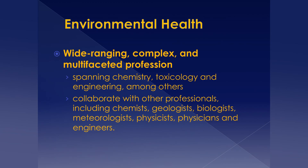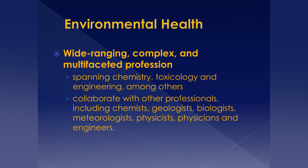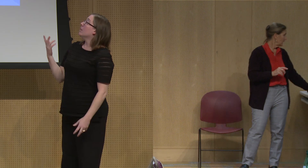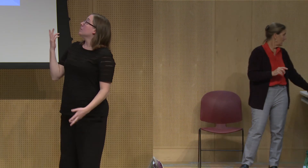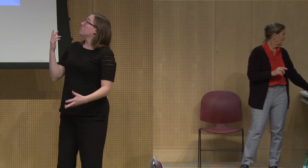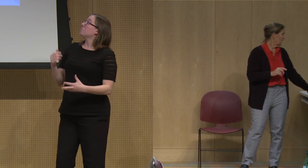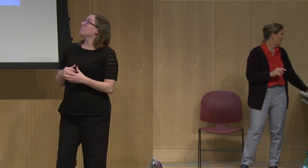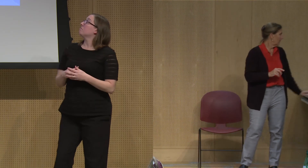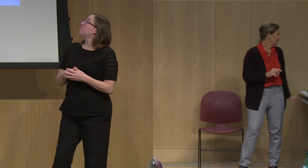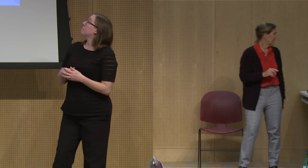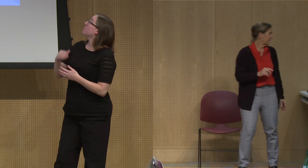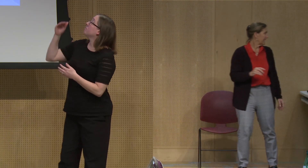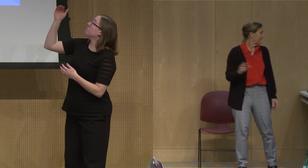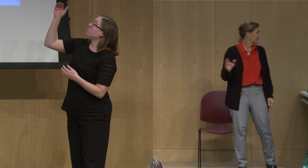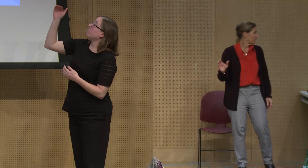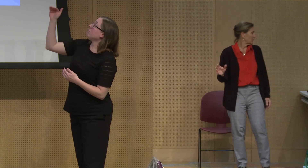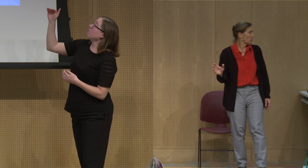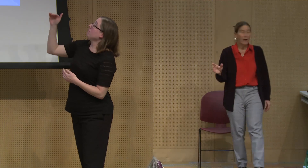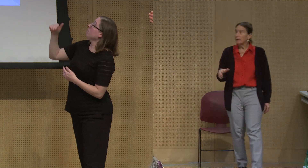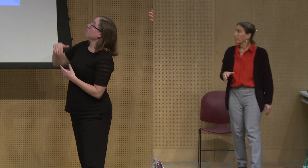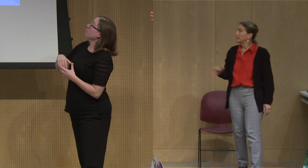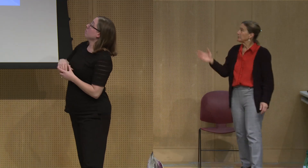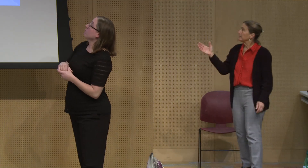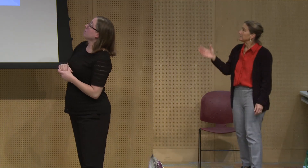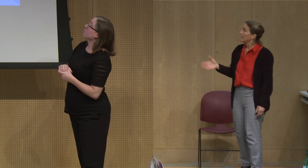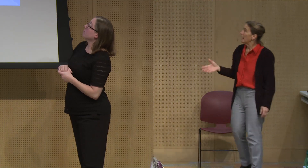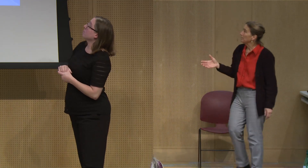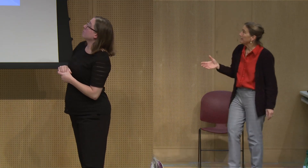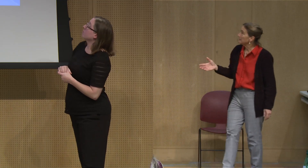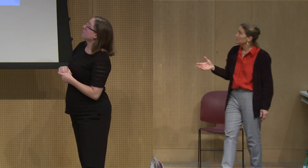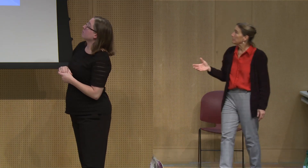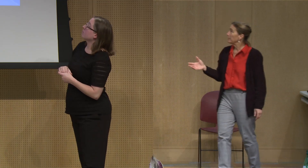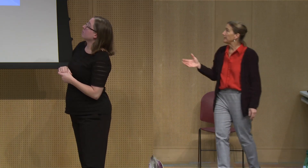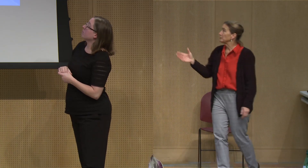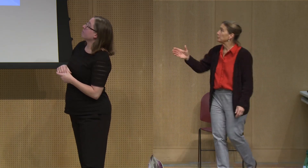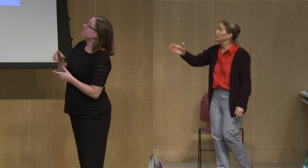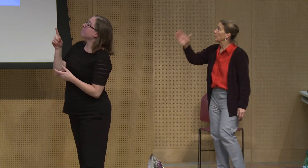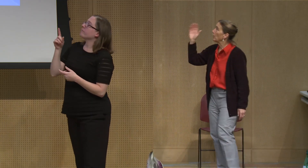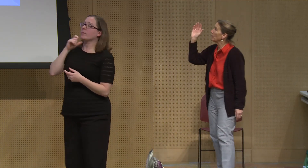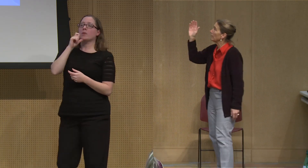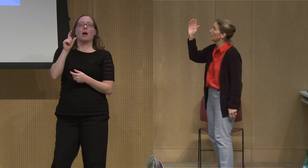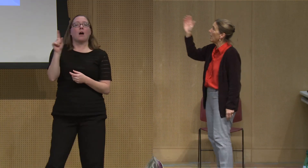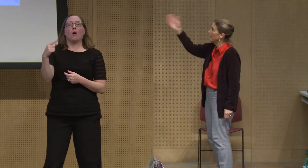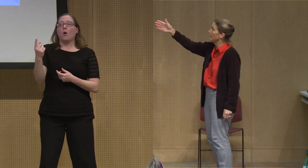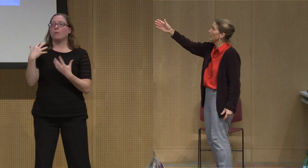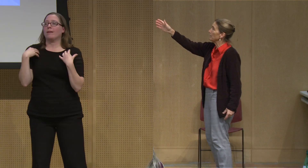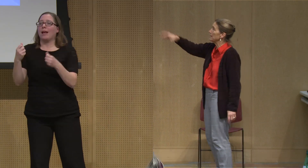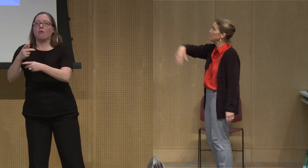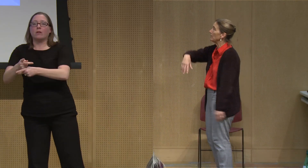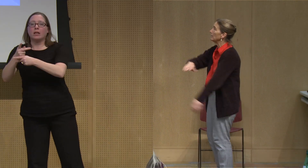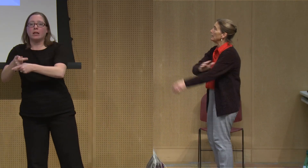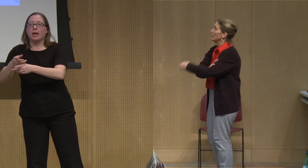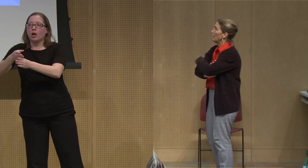UM, AGAIN, IT'S-- IT'S WIDE-RANGING, AND IT'S A COMPLEX PROFESSION. YOU WORK WITH A LOT OF OTHER PEOPLE NOT JUST